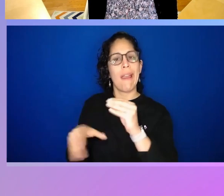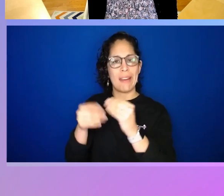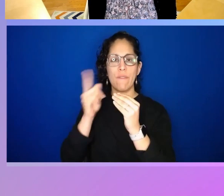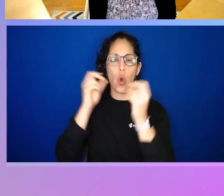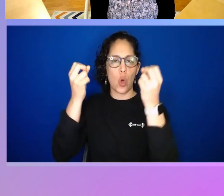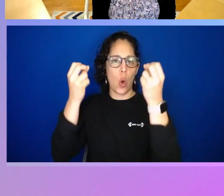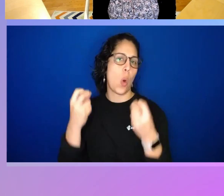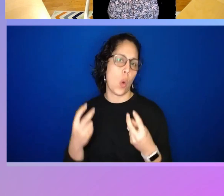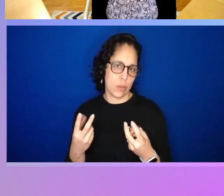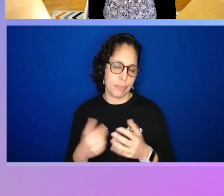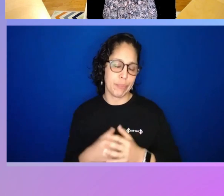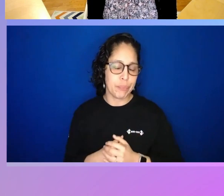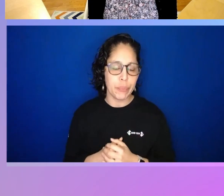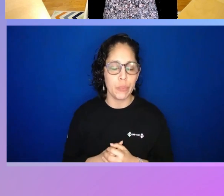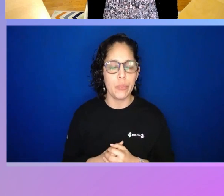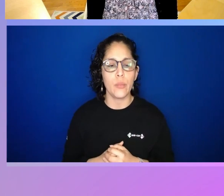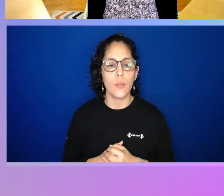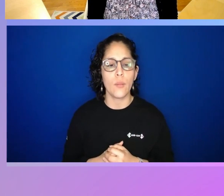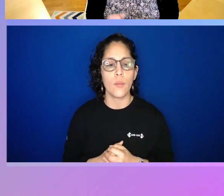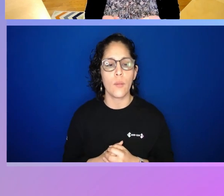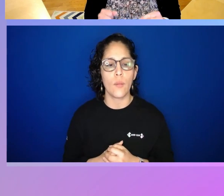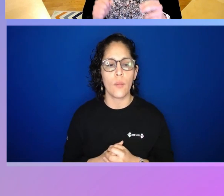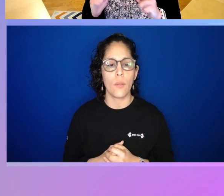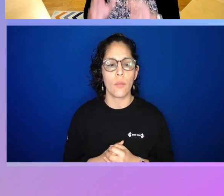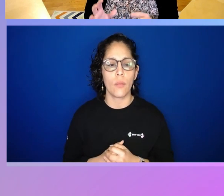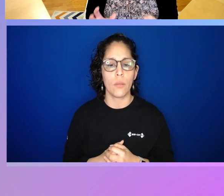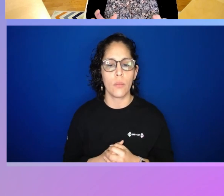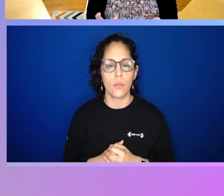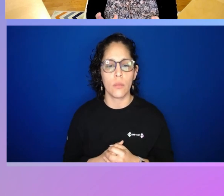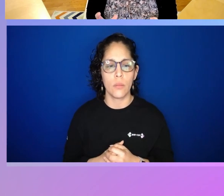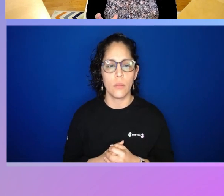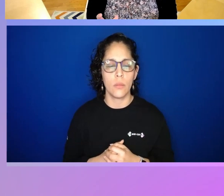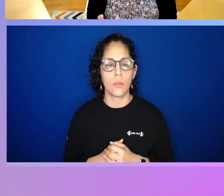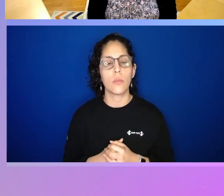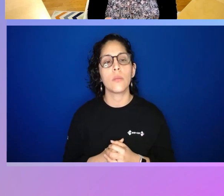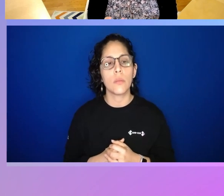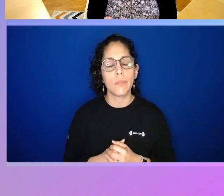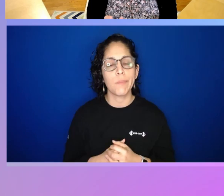they are aware this is something we need to pay attention to. Same goes for buttons, very